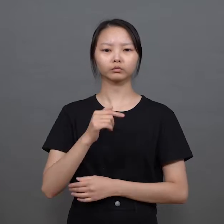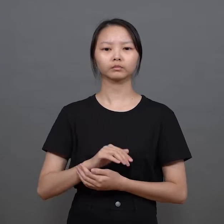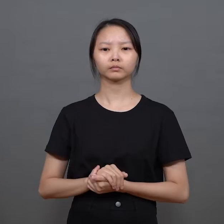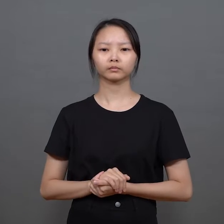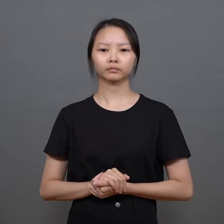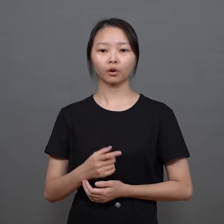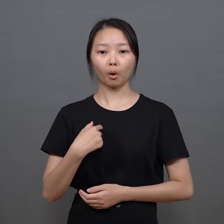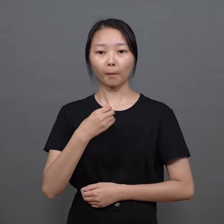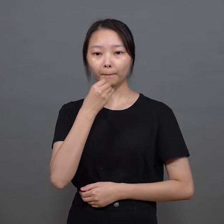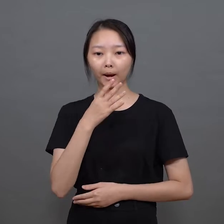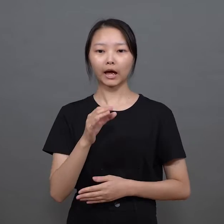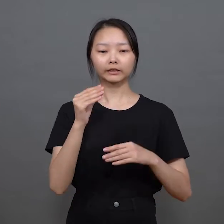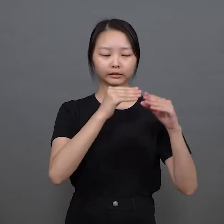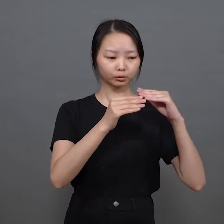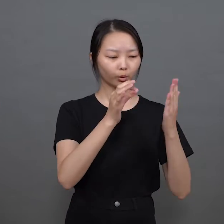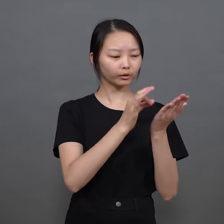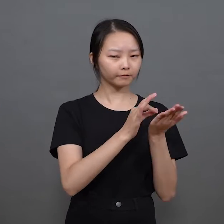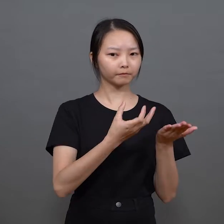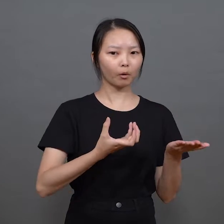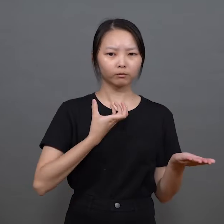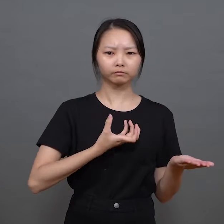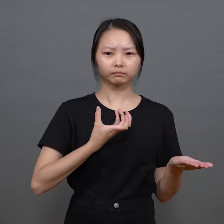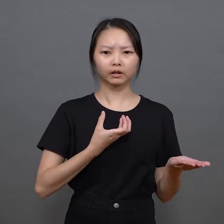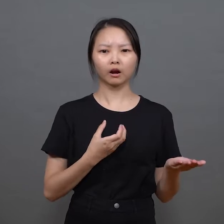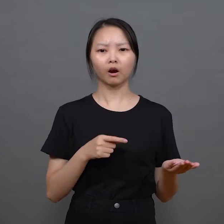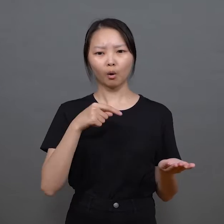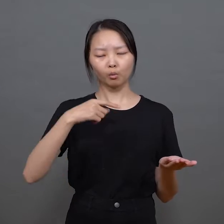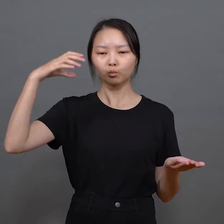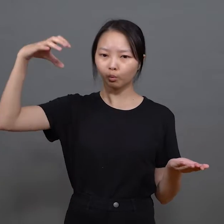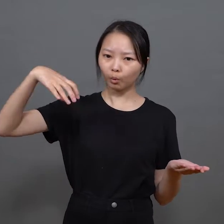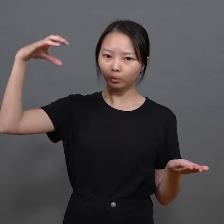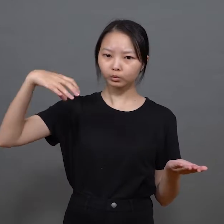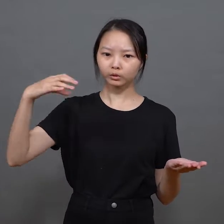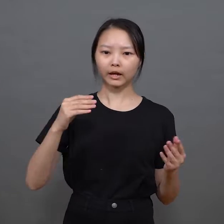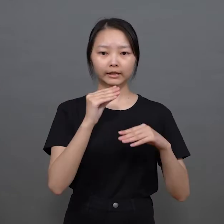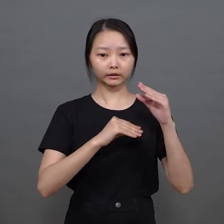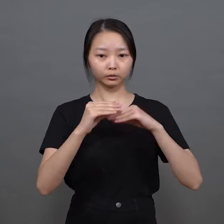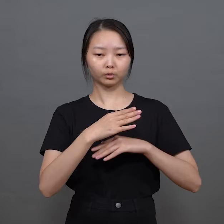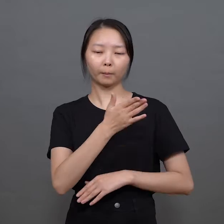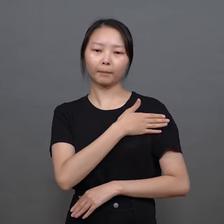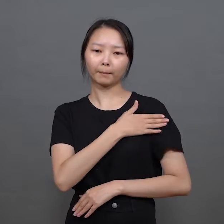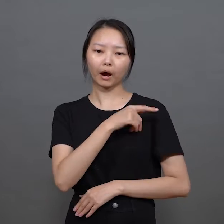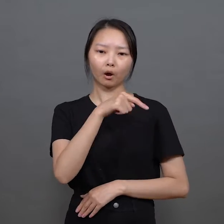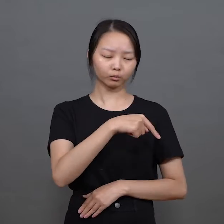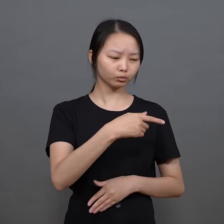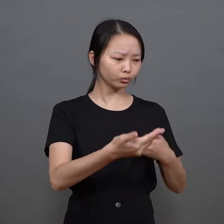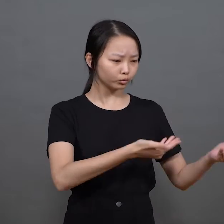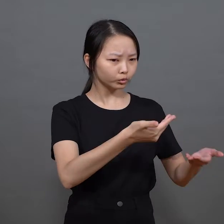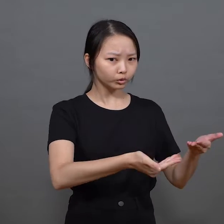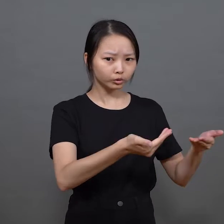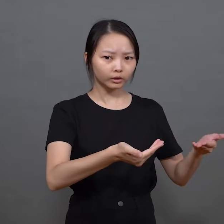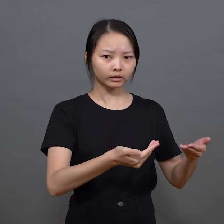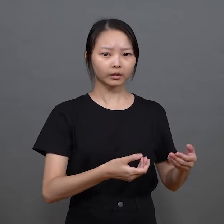Once I got very annoyed on the site There was rain They [the workers] had all come inside the building